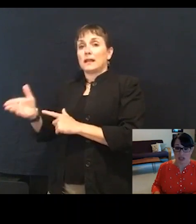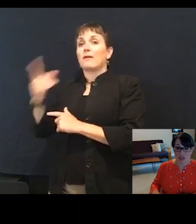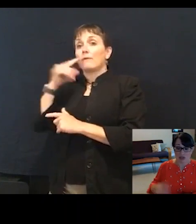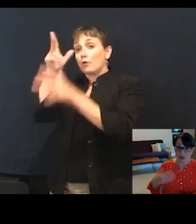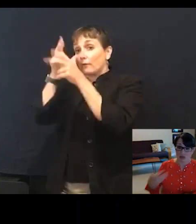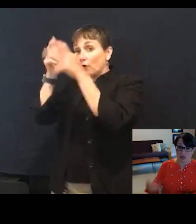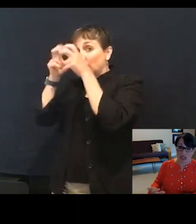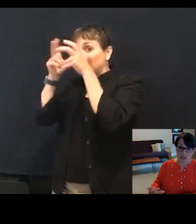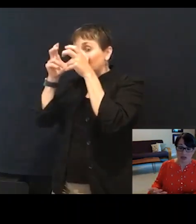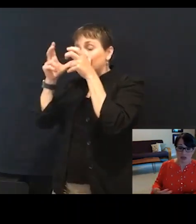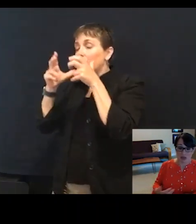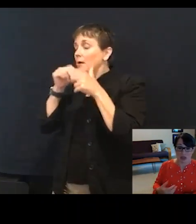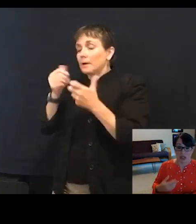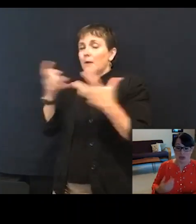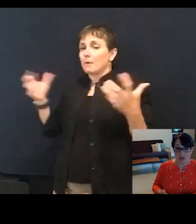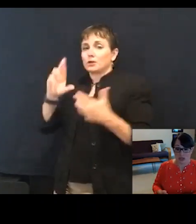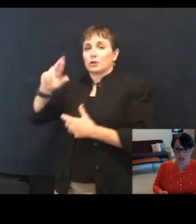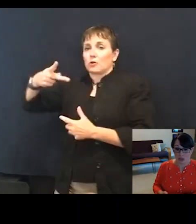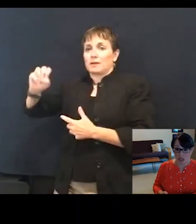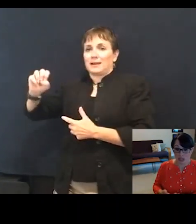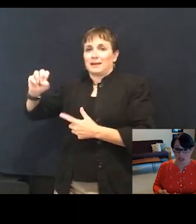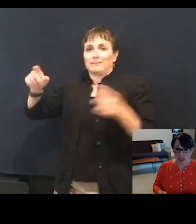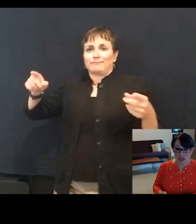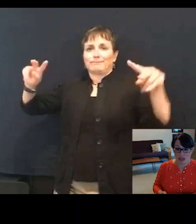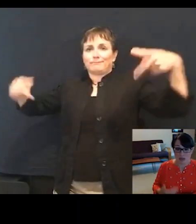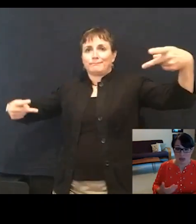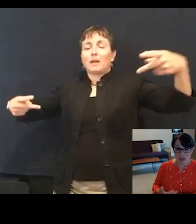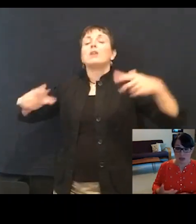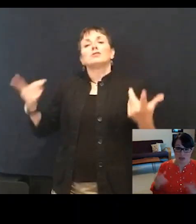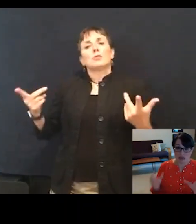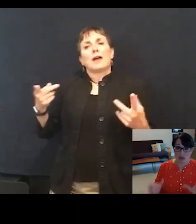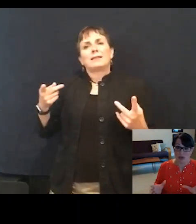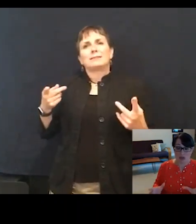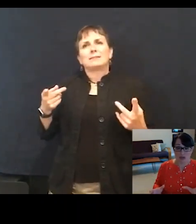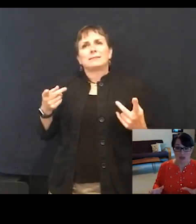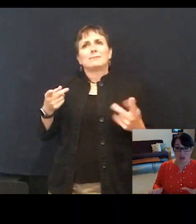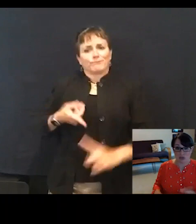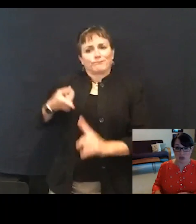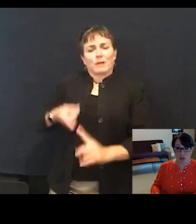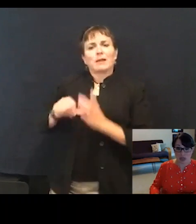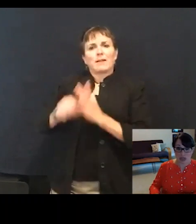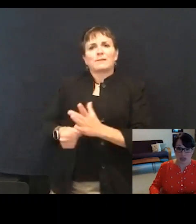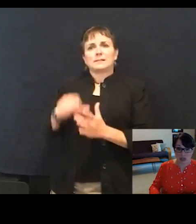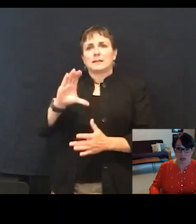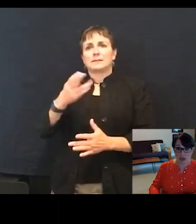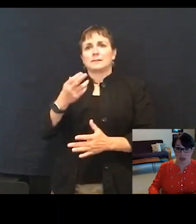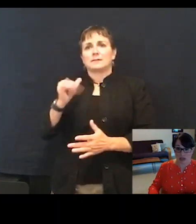So this sort of gets to Christine Petit's data, that maybe the structural difference between monkeys